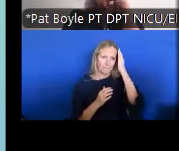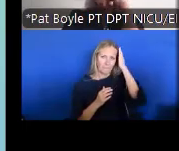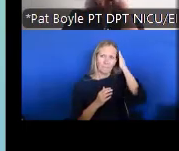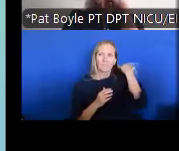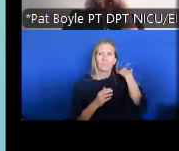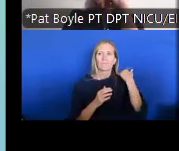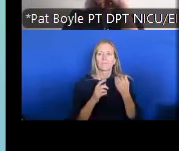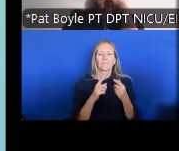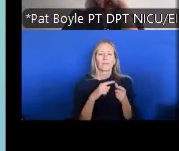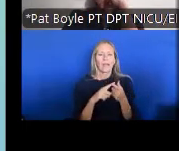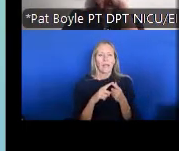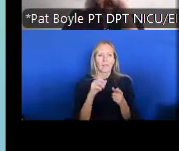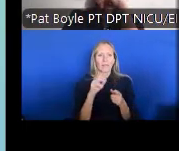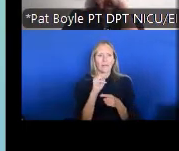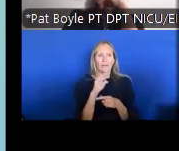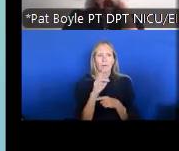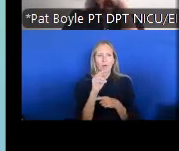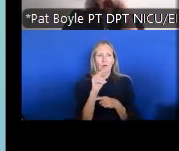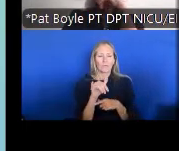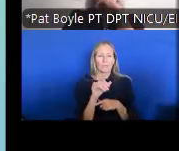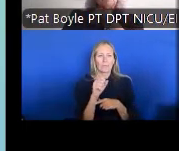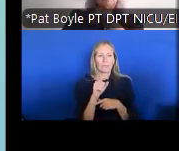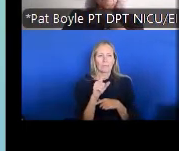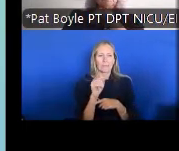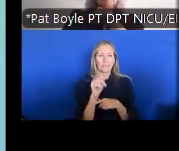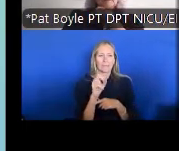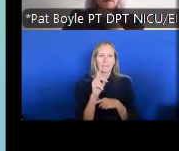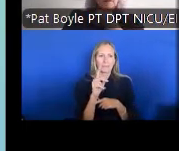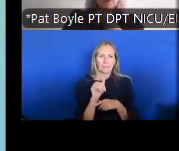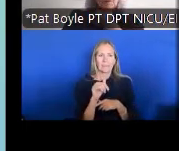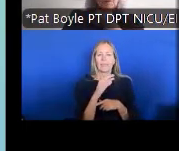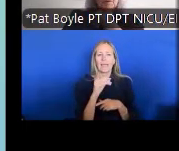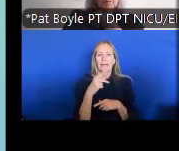Sletsky in Paris came up with this: Is it sensory or is it